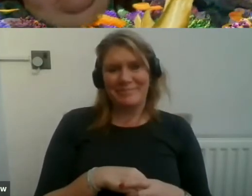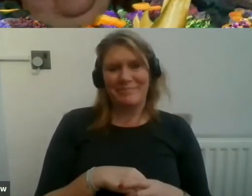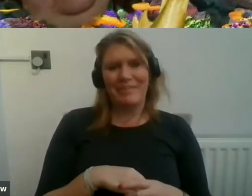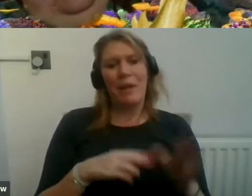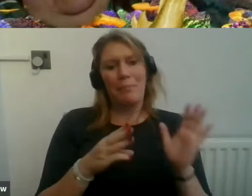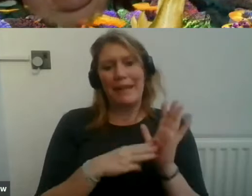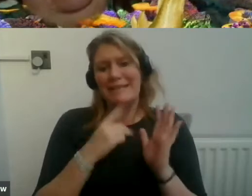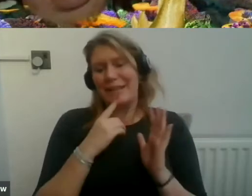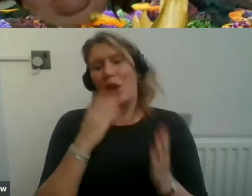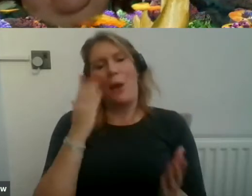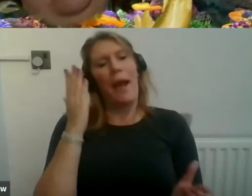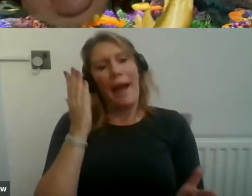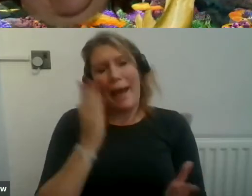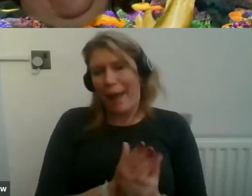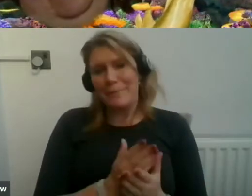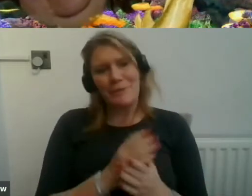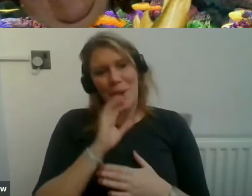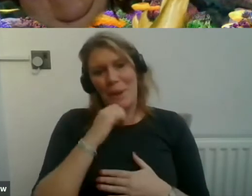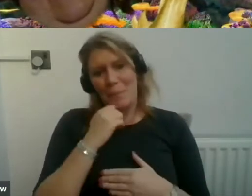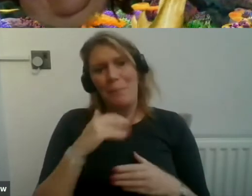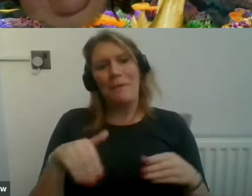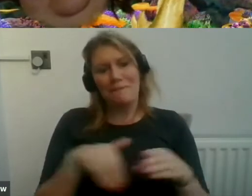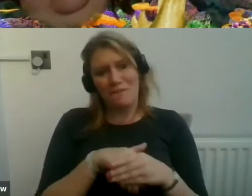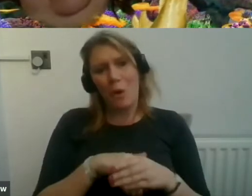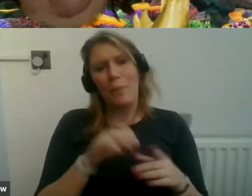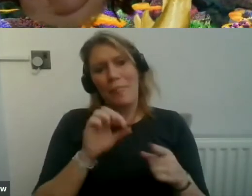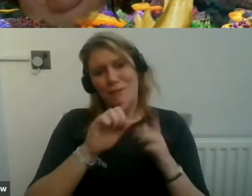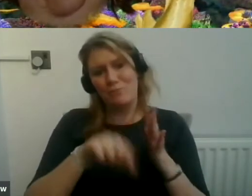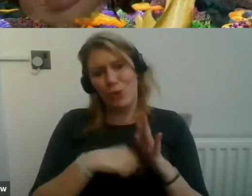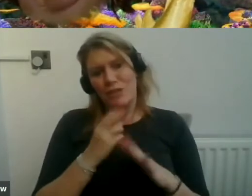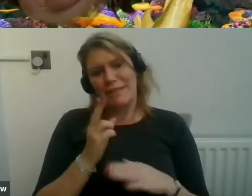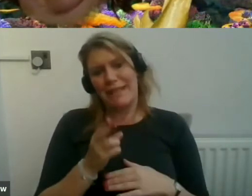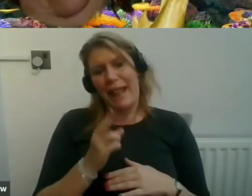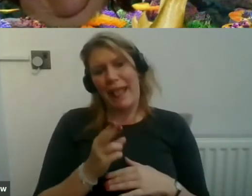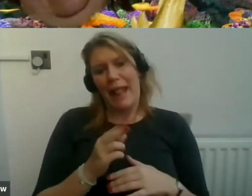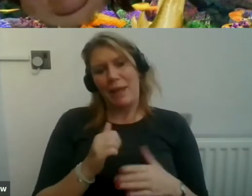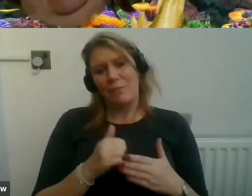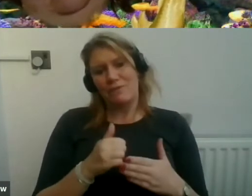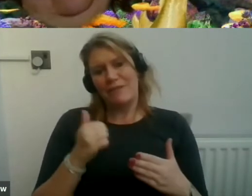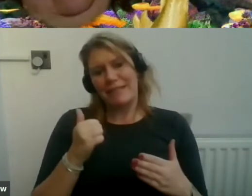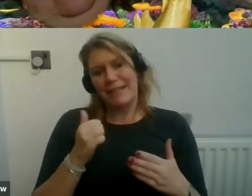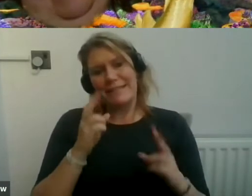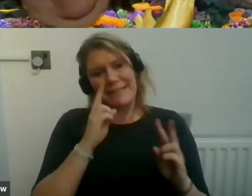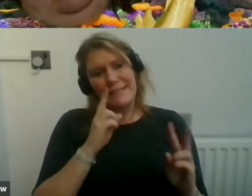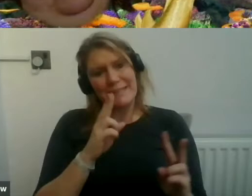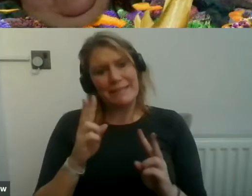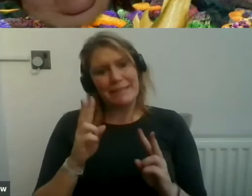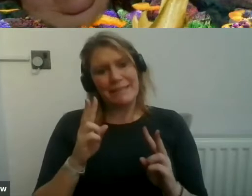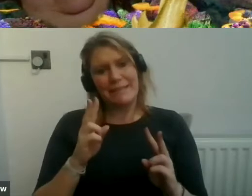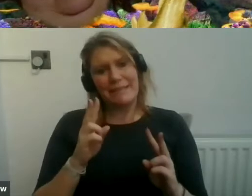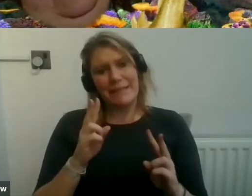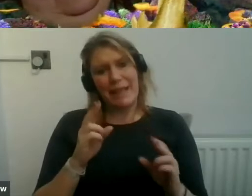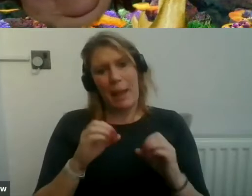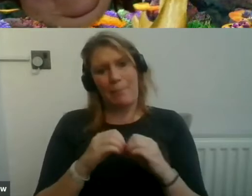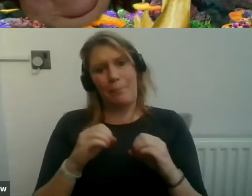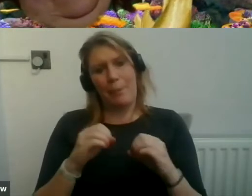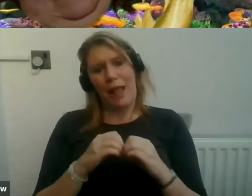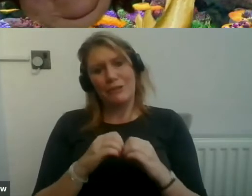would be great. Sorry Vici, the Rick character, sorry. Raquel.